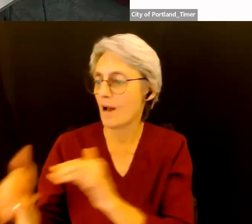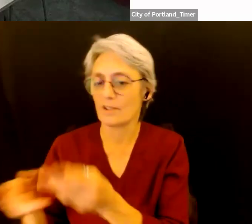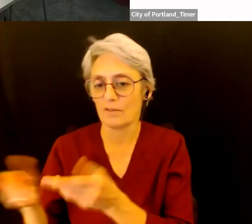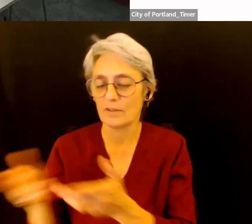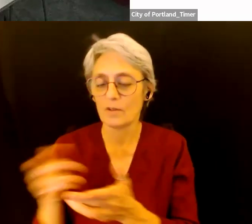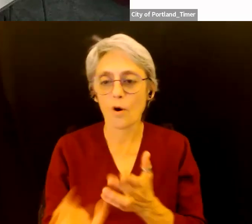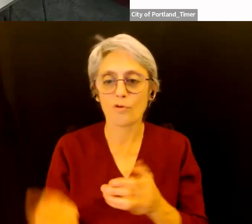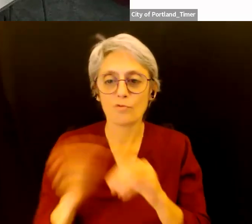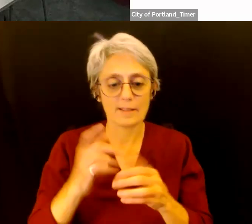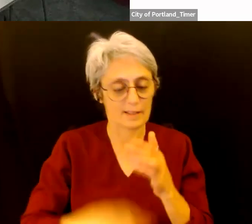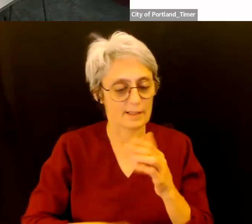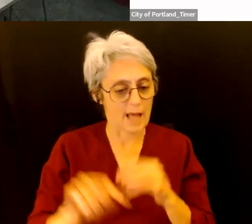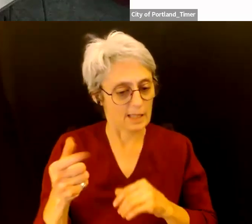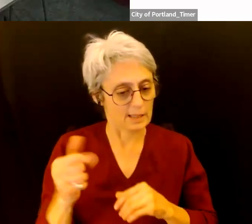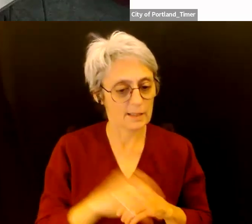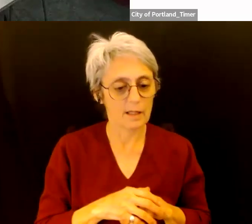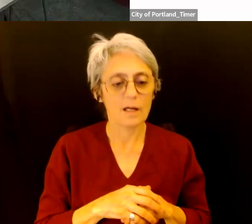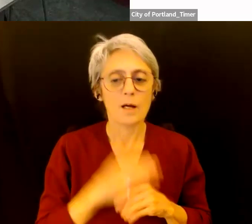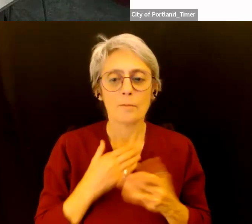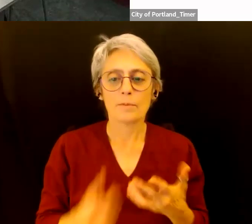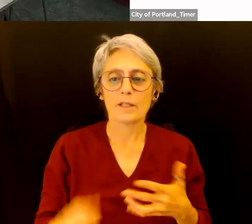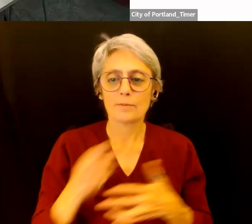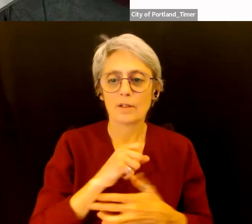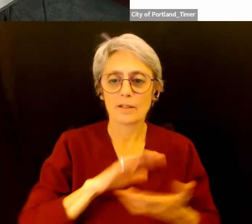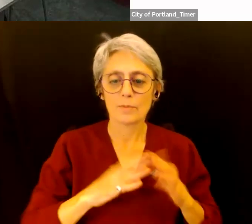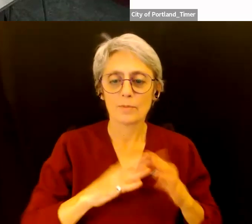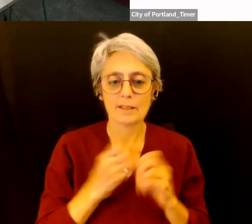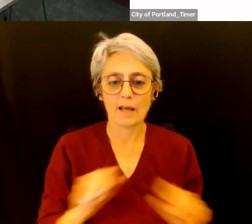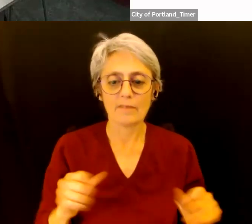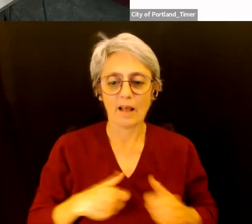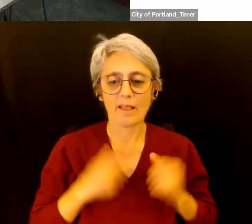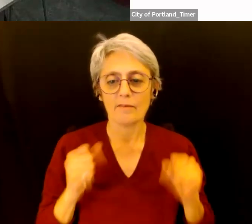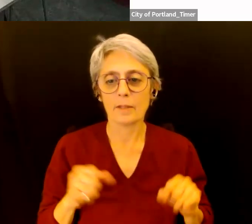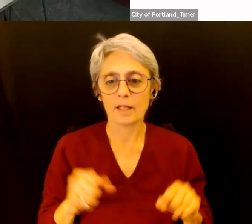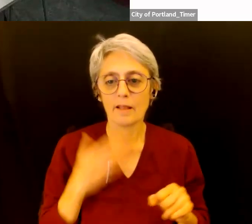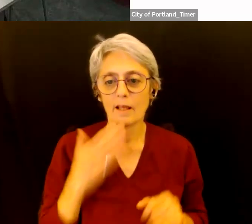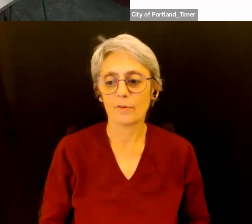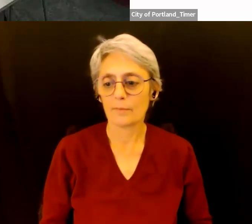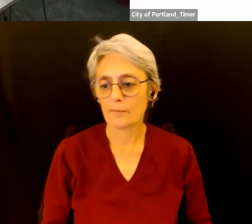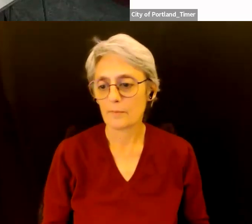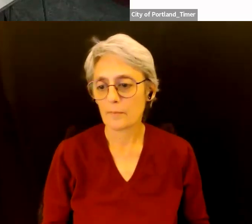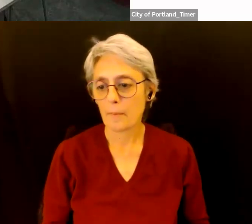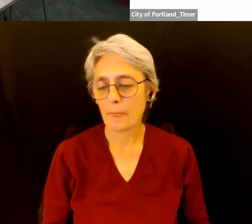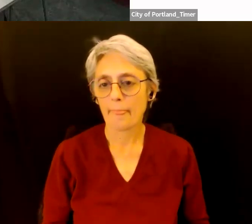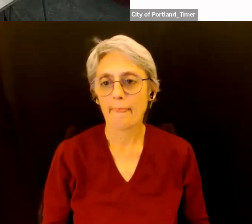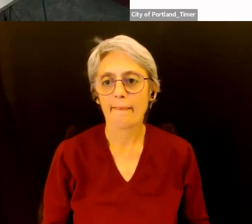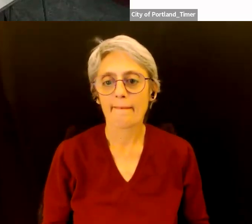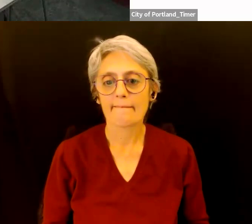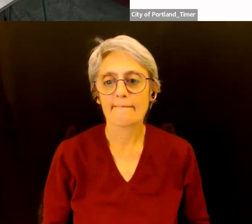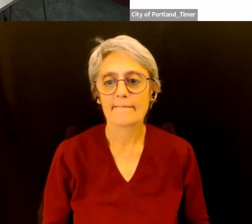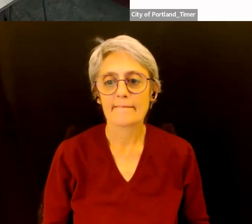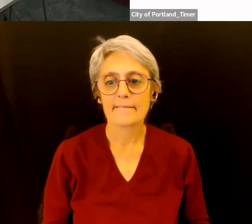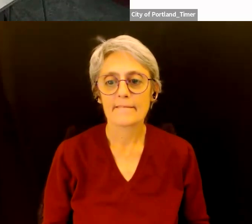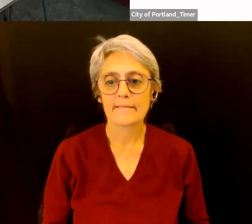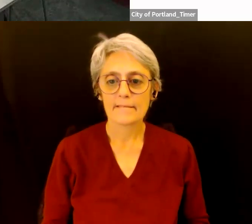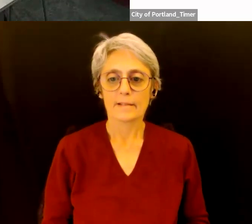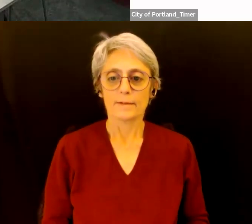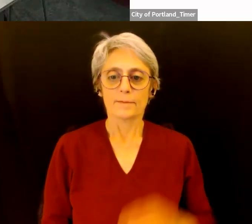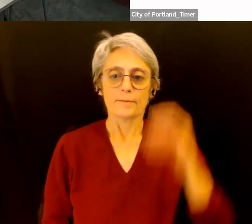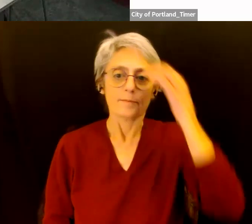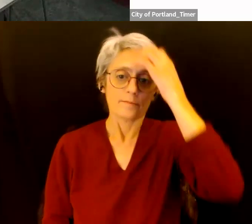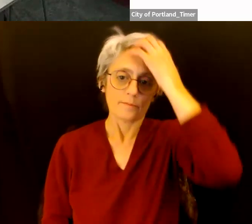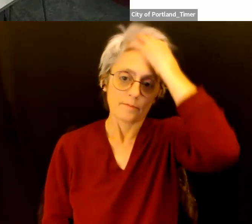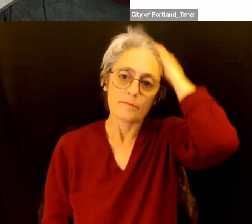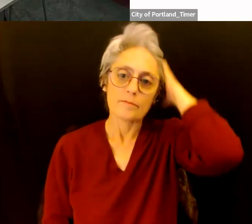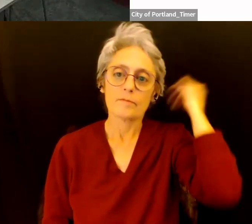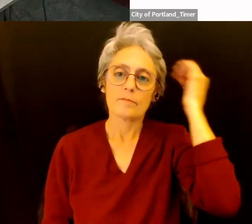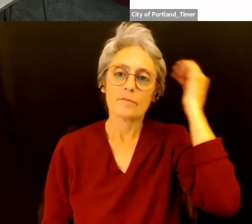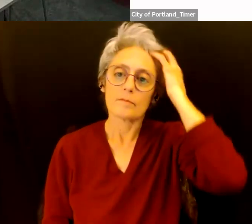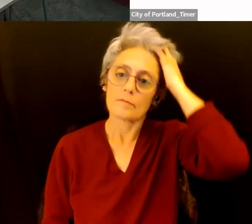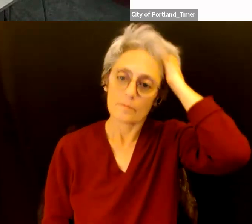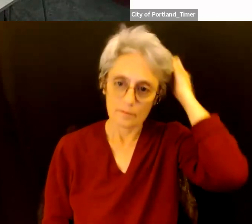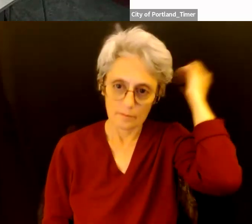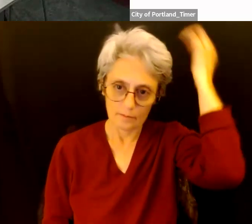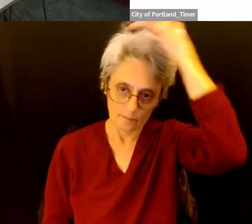We encourage you to prioritize community safety and livability. Thank you.